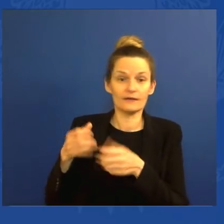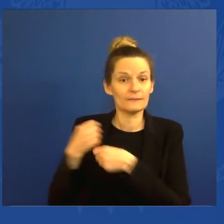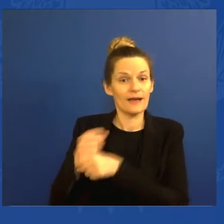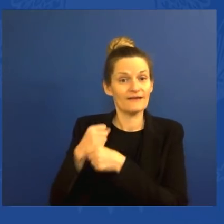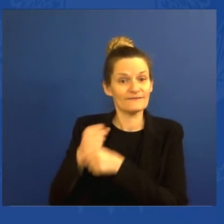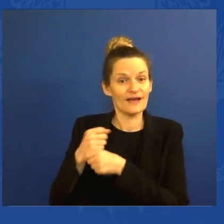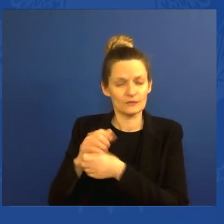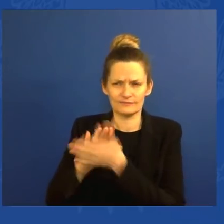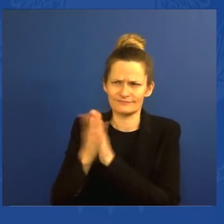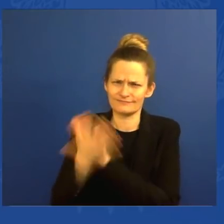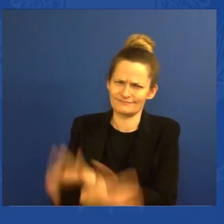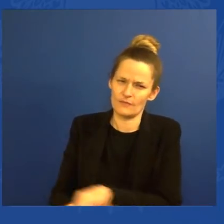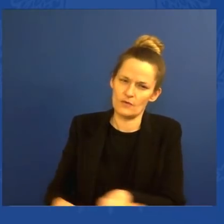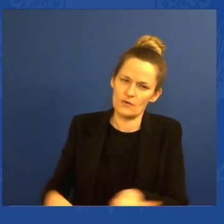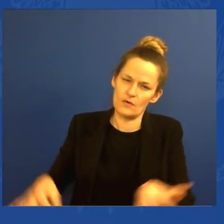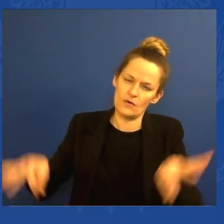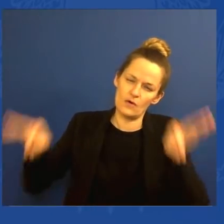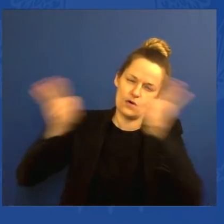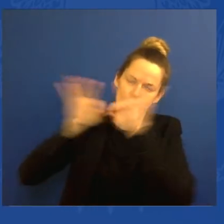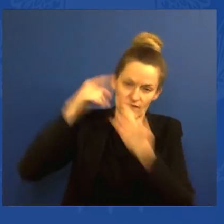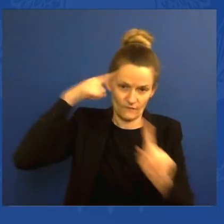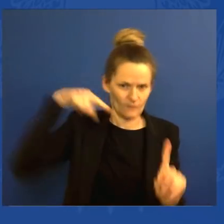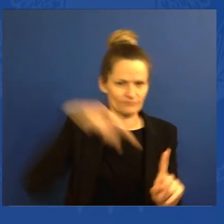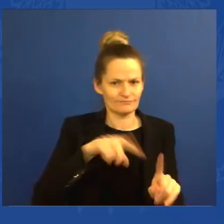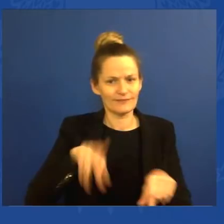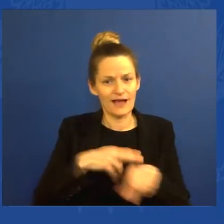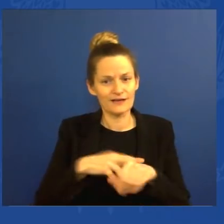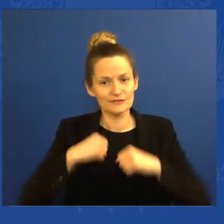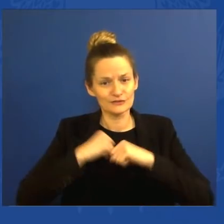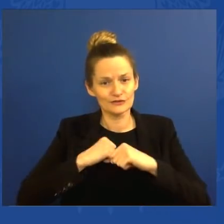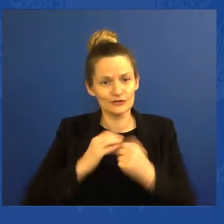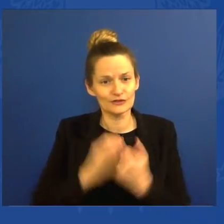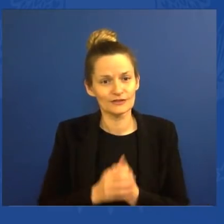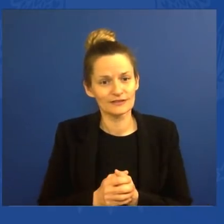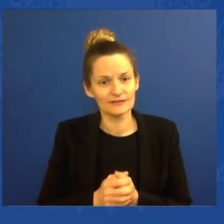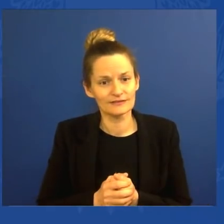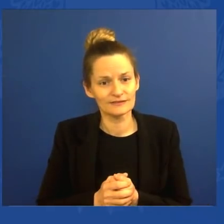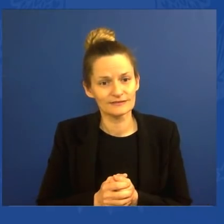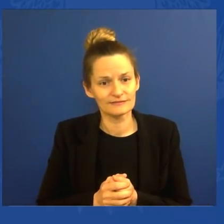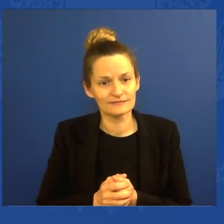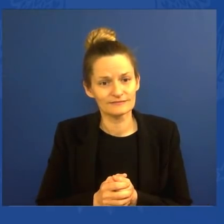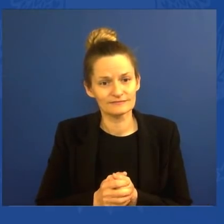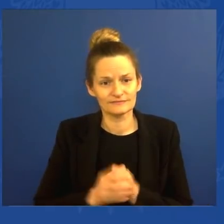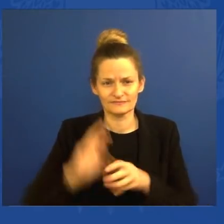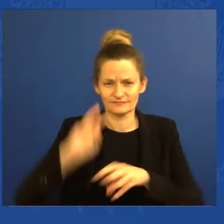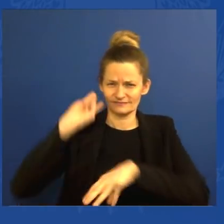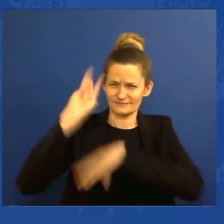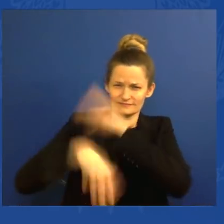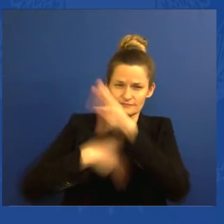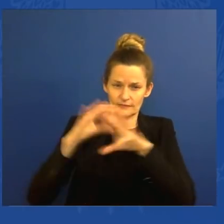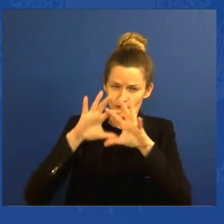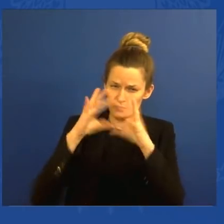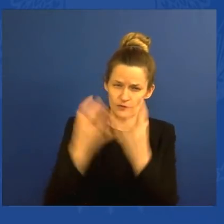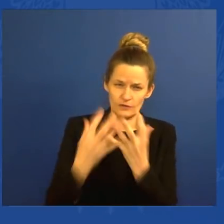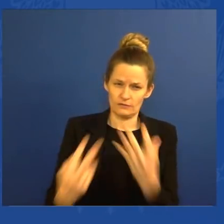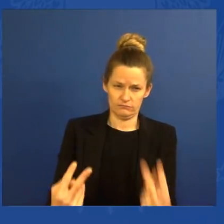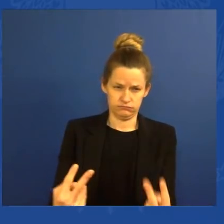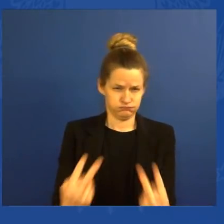because swabs are manufactured in Italy or N95 masks are manufactured in China, it is a national security issue.